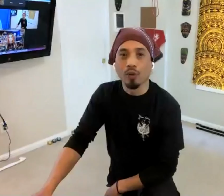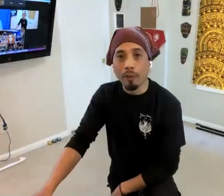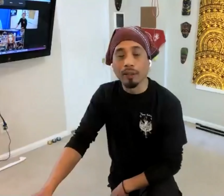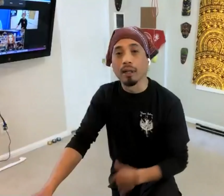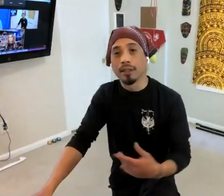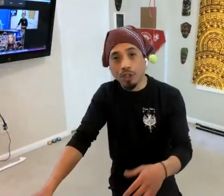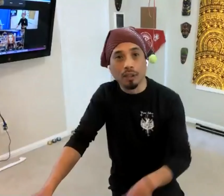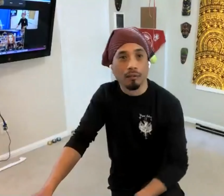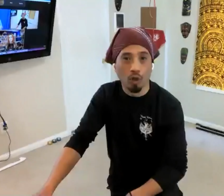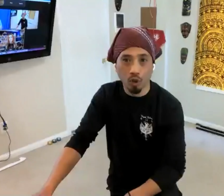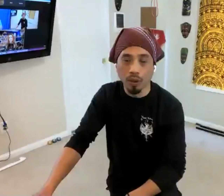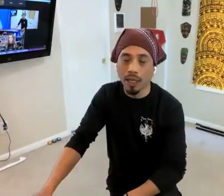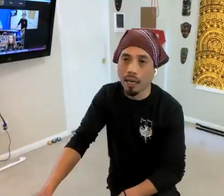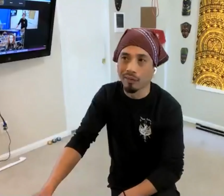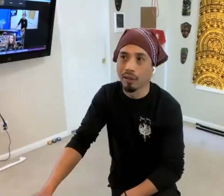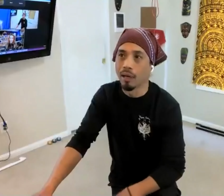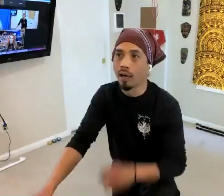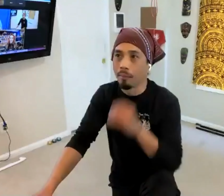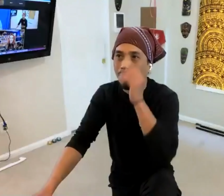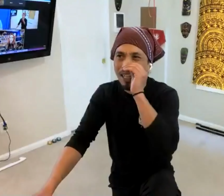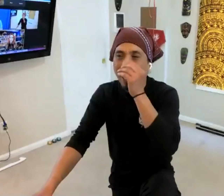WE WERE GOING TO FLY YOU OVER HERE.